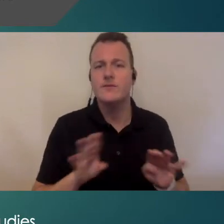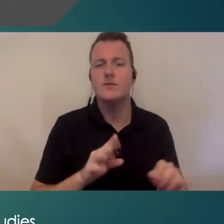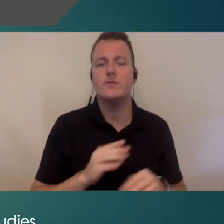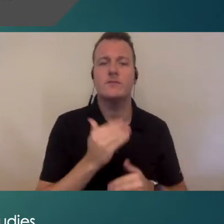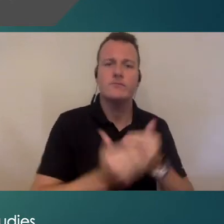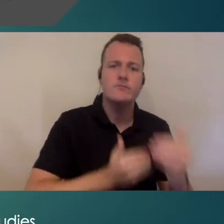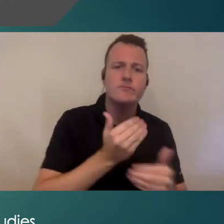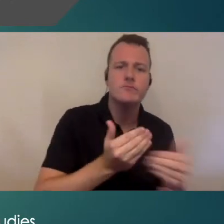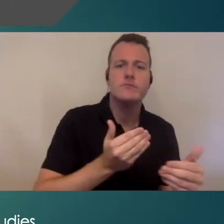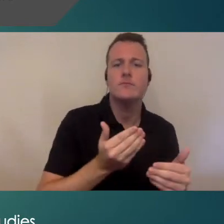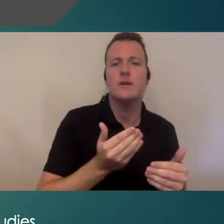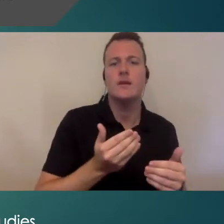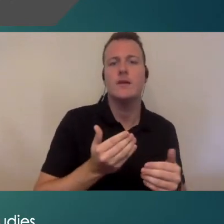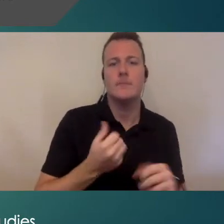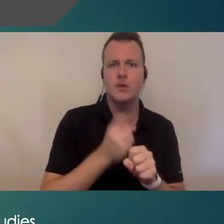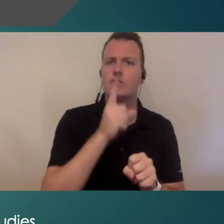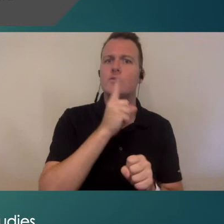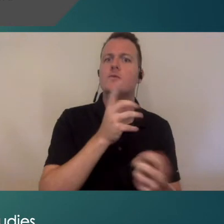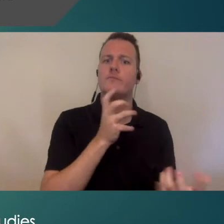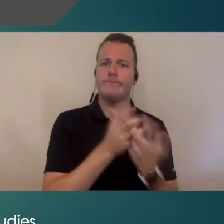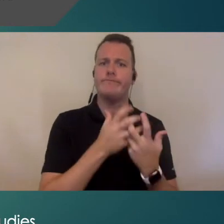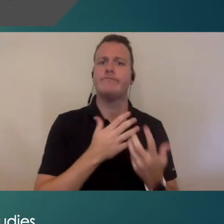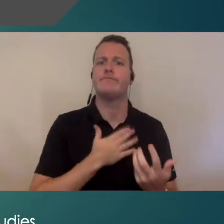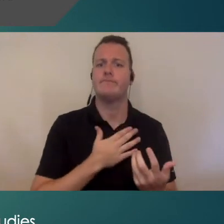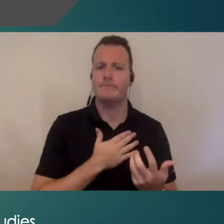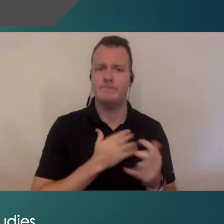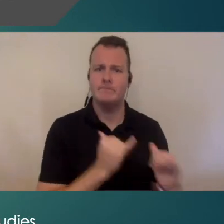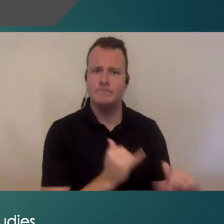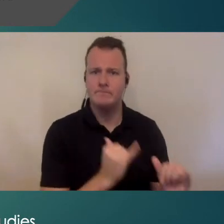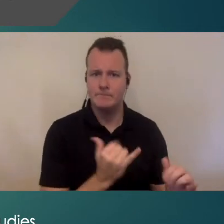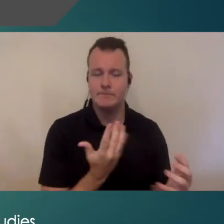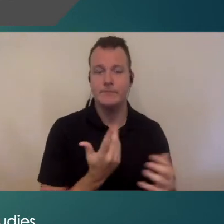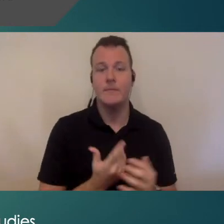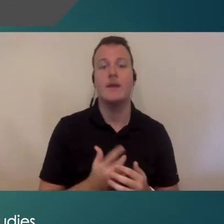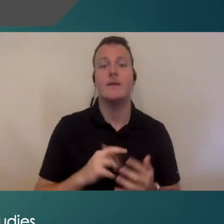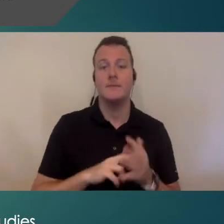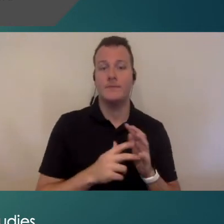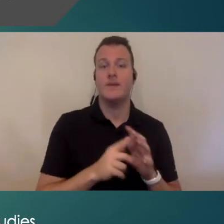to really ensure it was a good fit for her. And so she ended up staying until